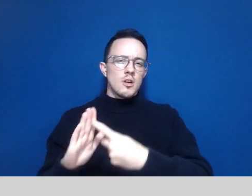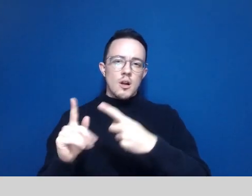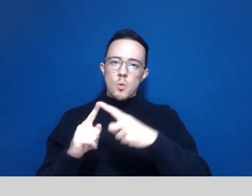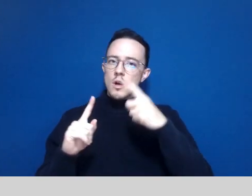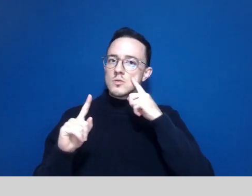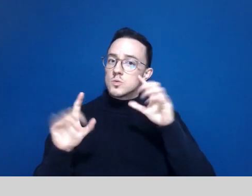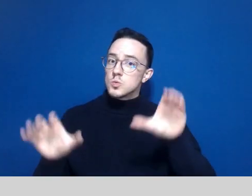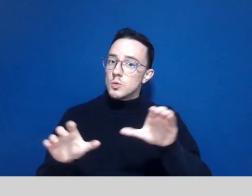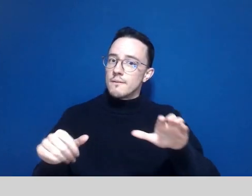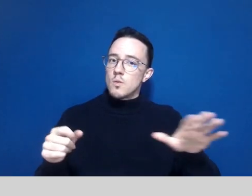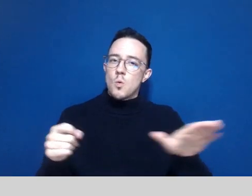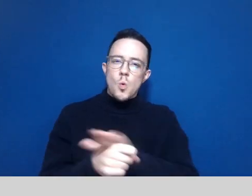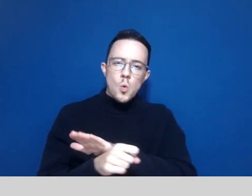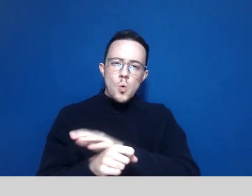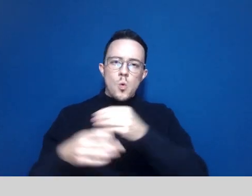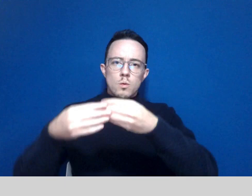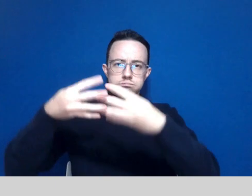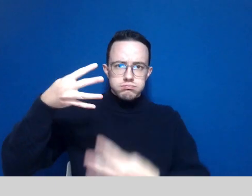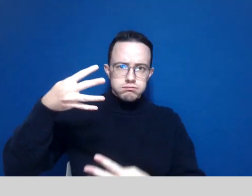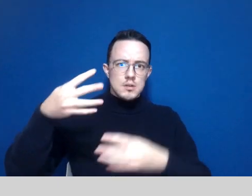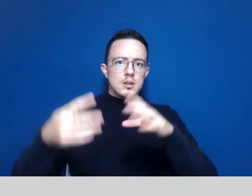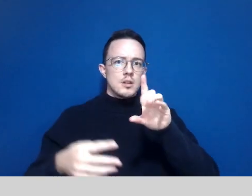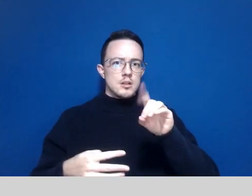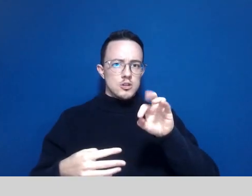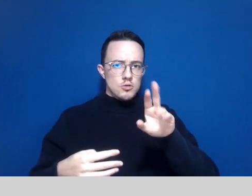I want to do it for the entire directory that I have.